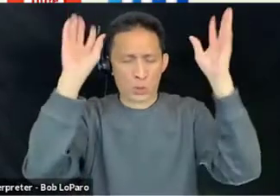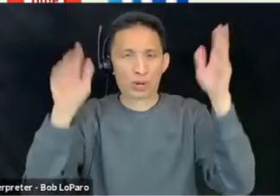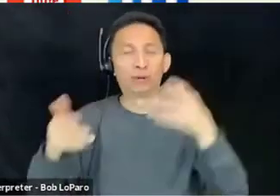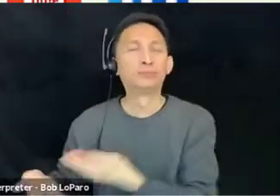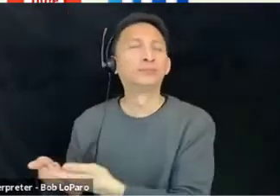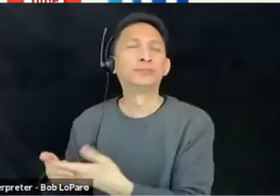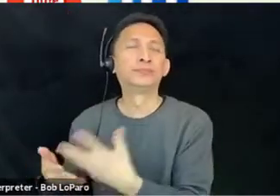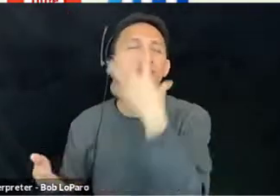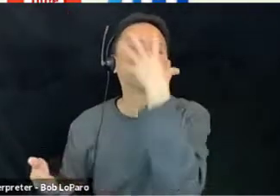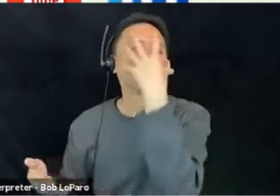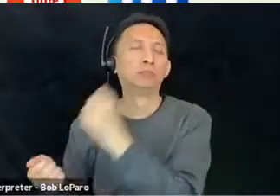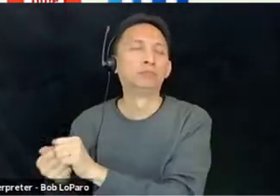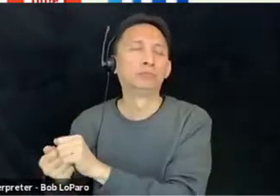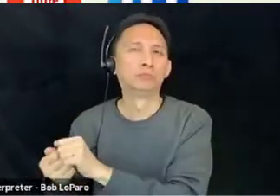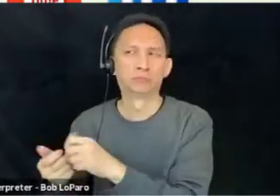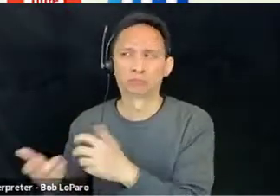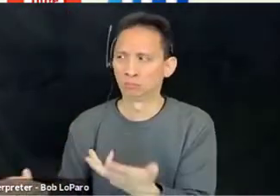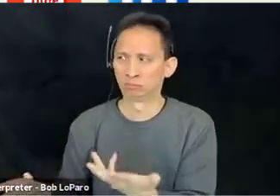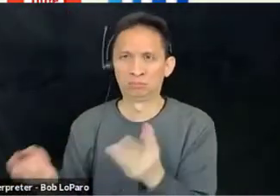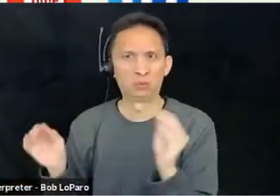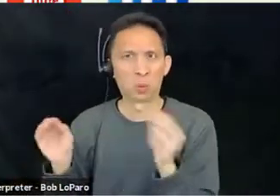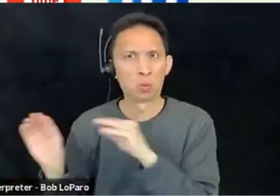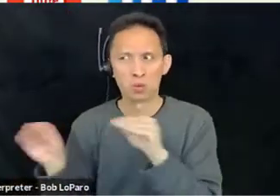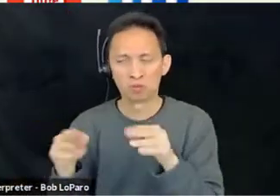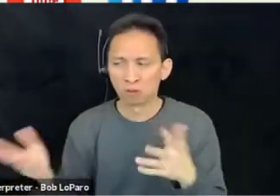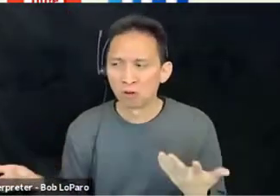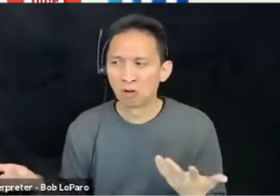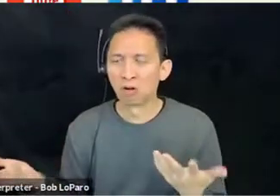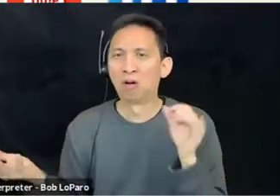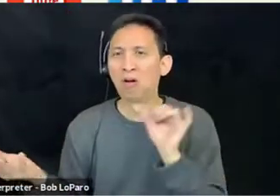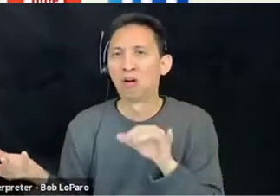So, I think a lot of it just has to do with intuition